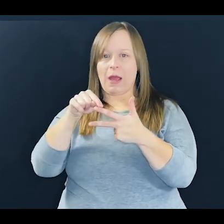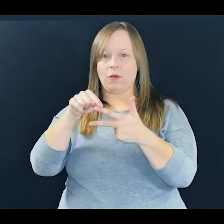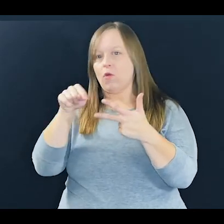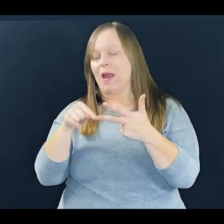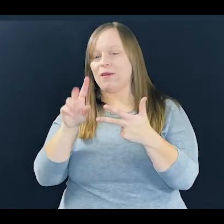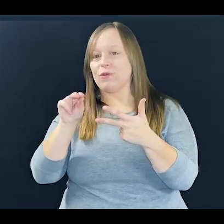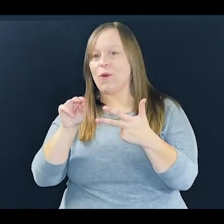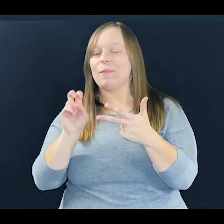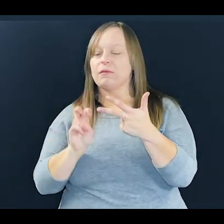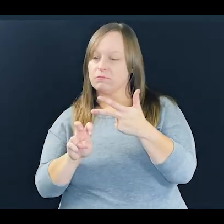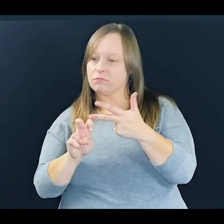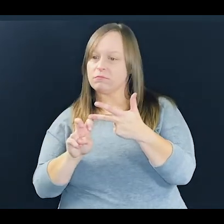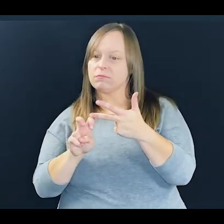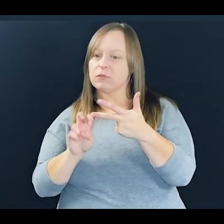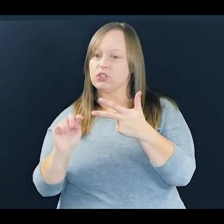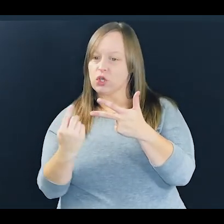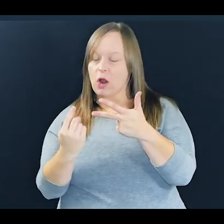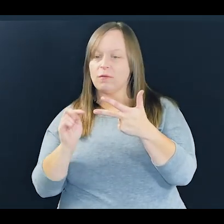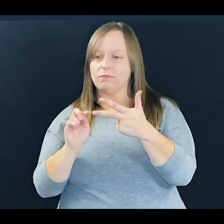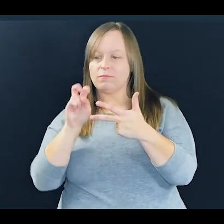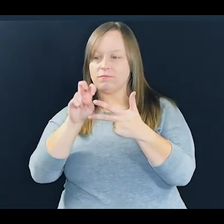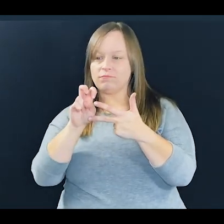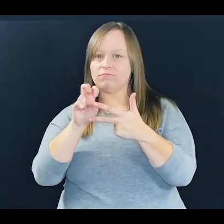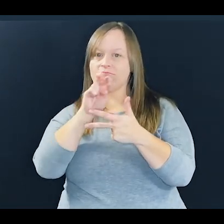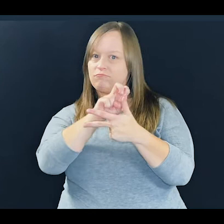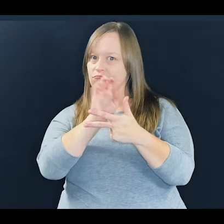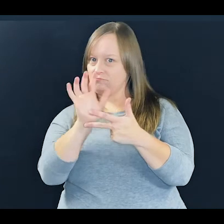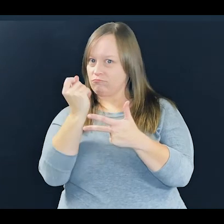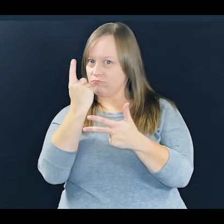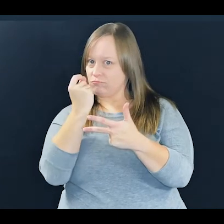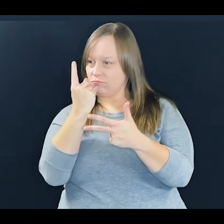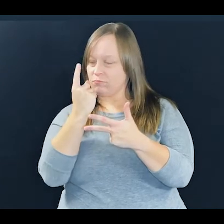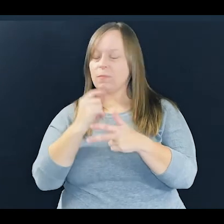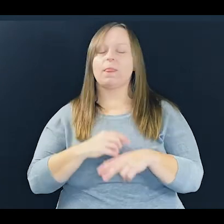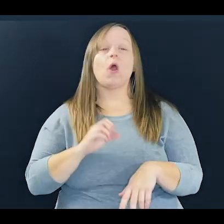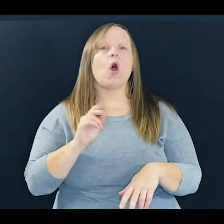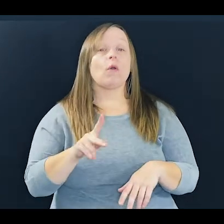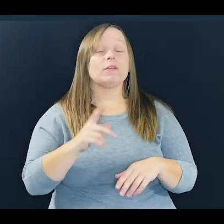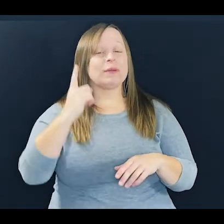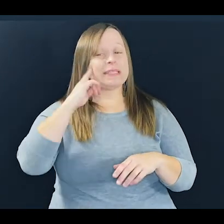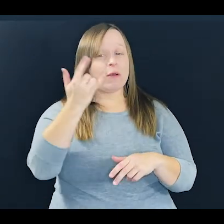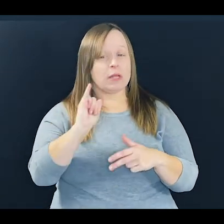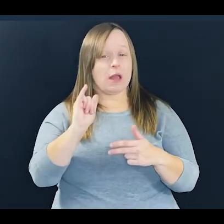But you can always go up from administrative review or mediation. And so it sounds like it's best